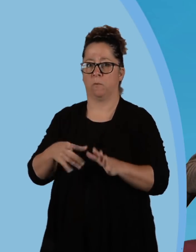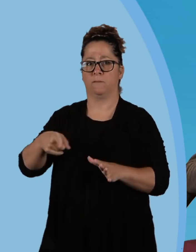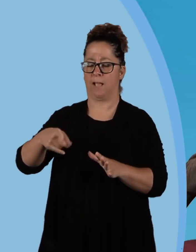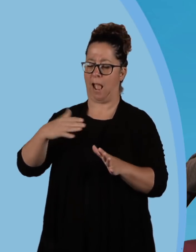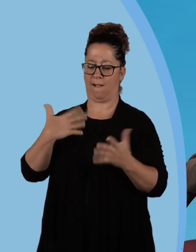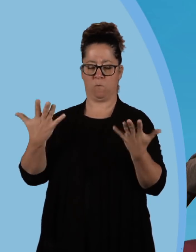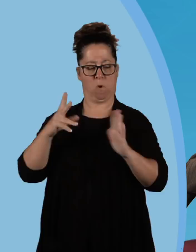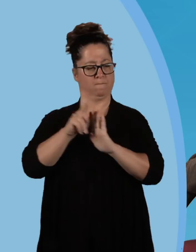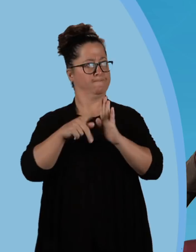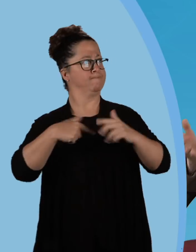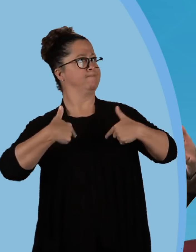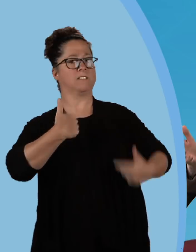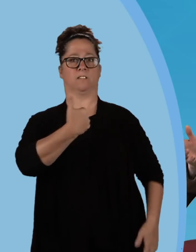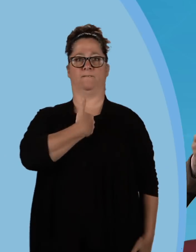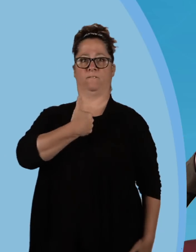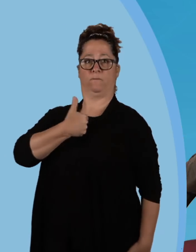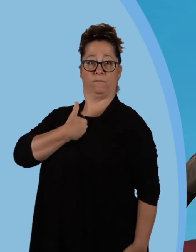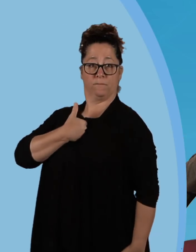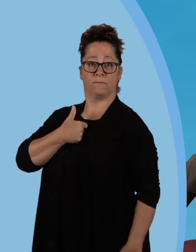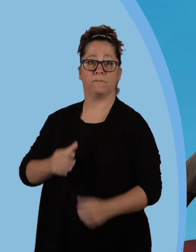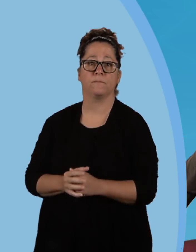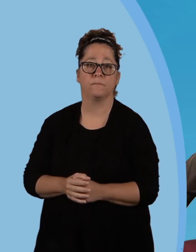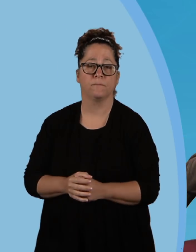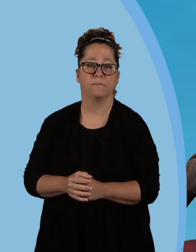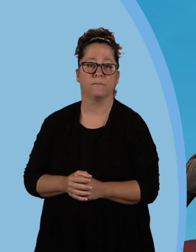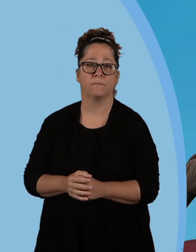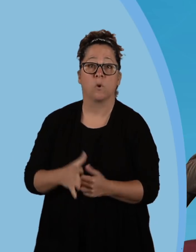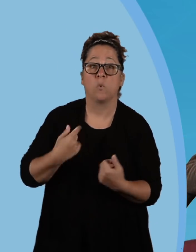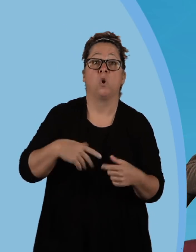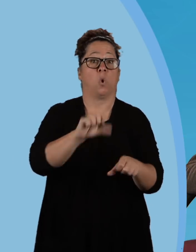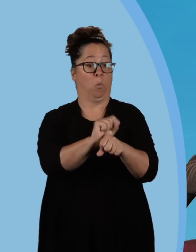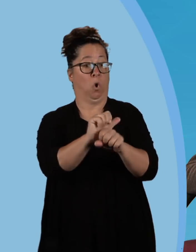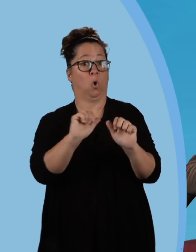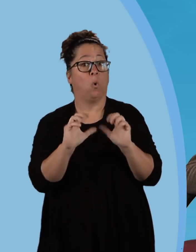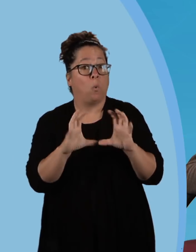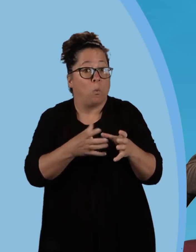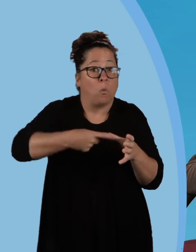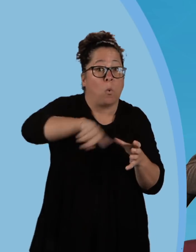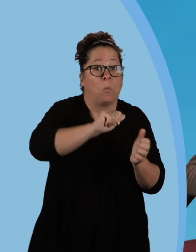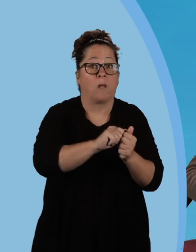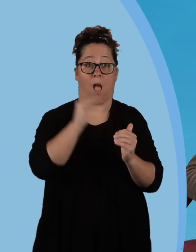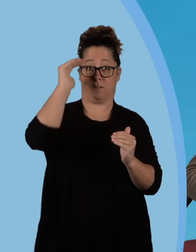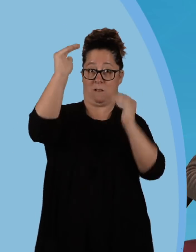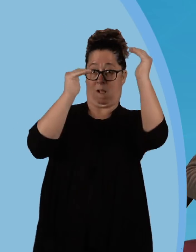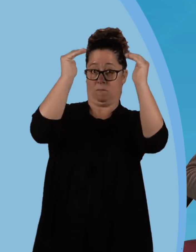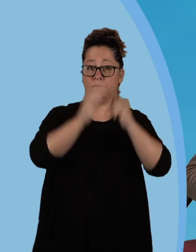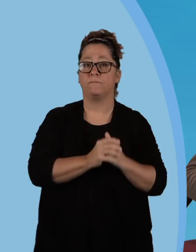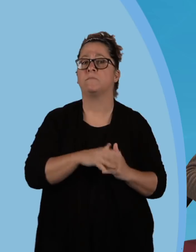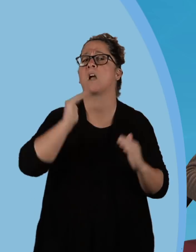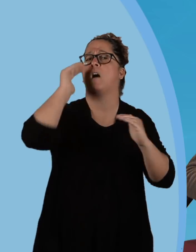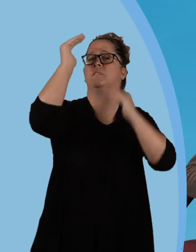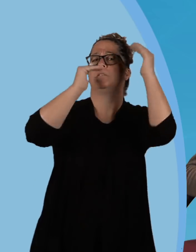that we'll talk about related to educational interpreters, but for community interpreters they have a principle of autonomy.